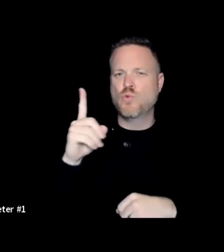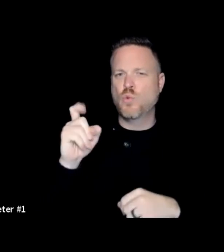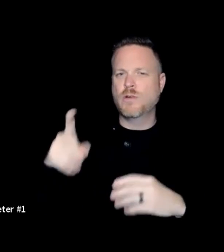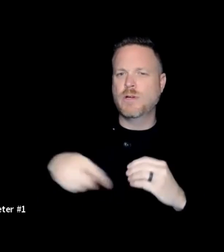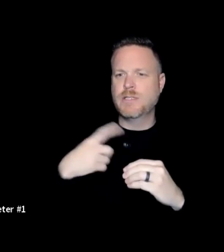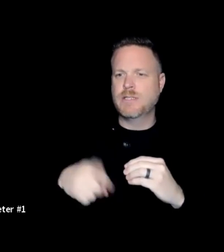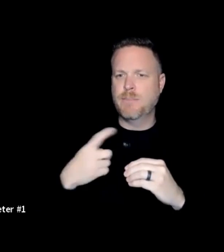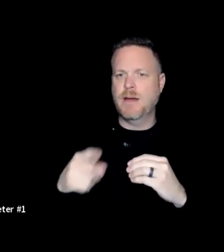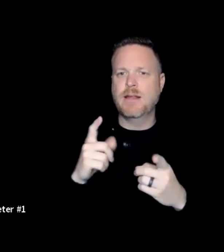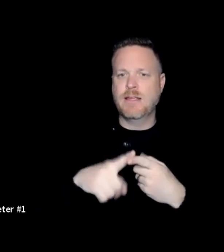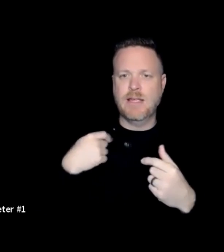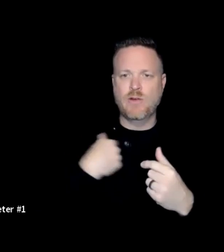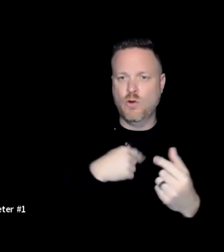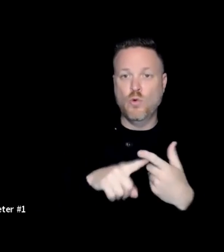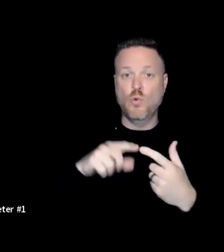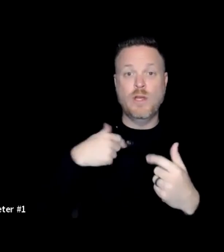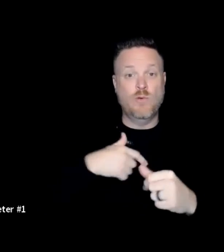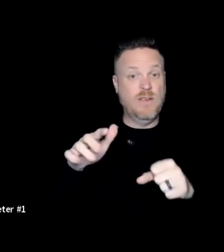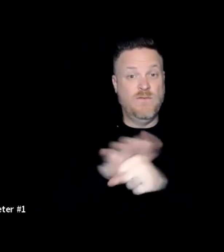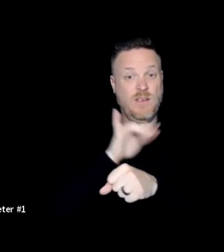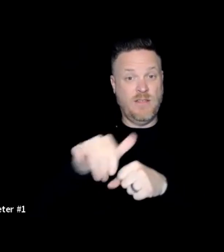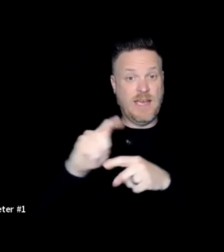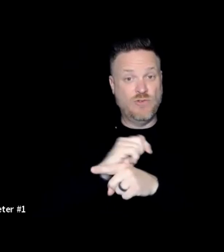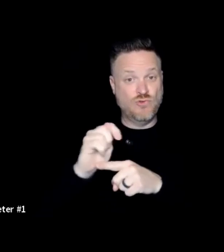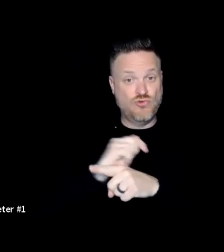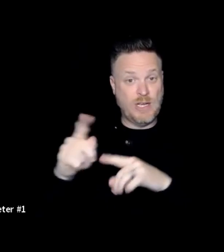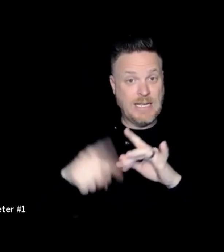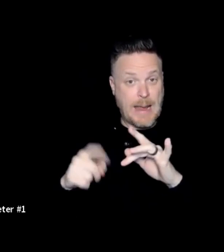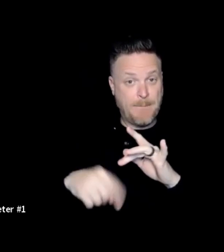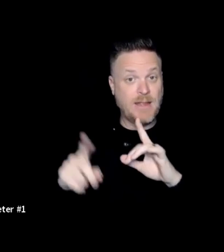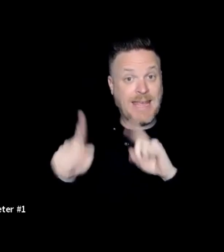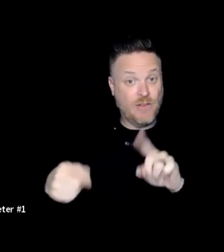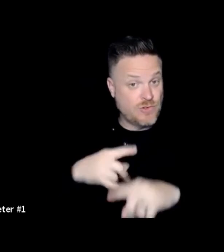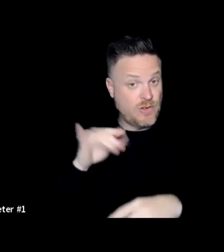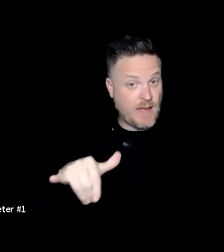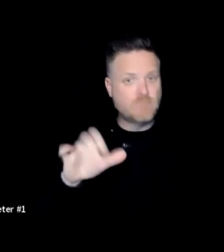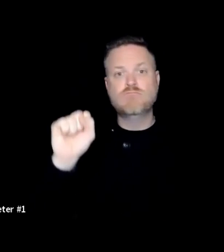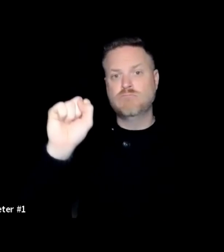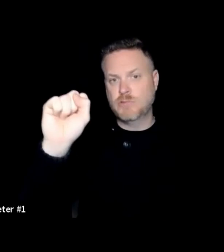fill the training gap for in? The answer to that would be, yes, to some degree.